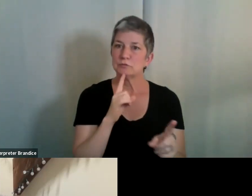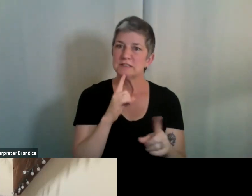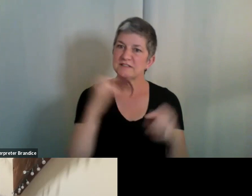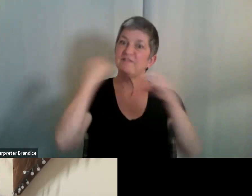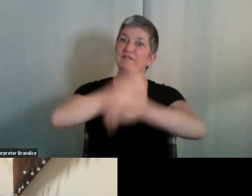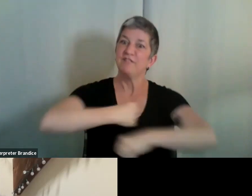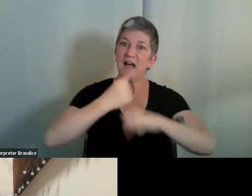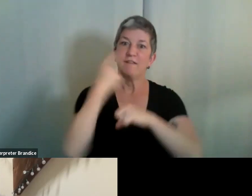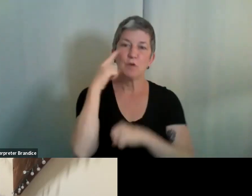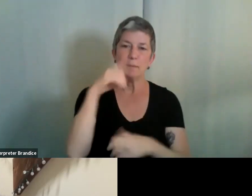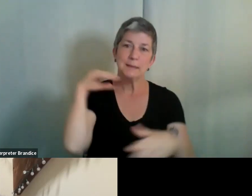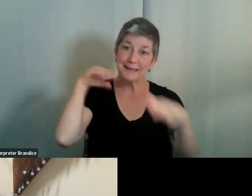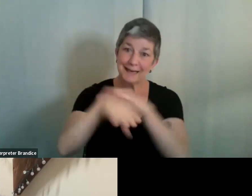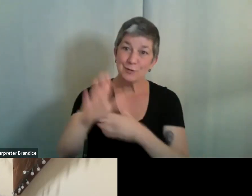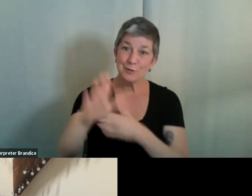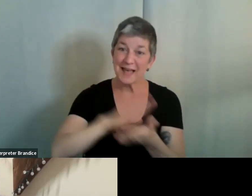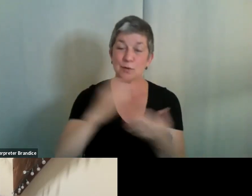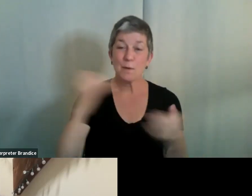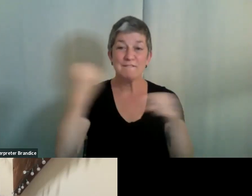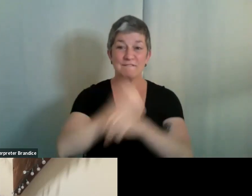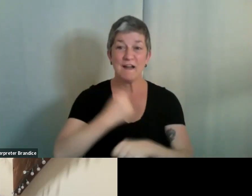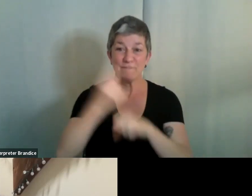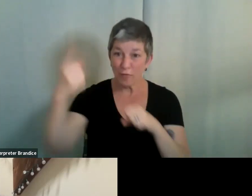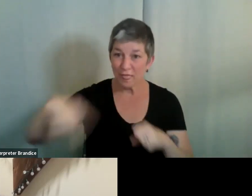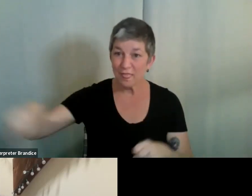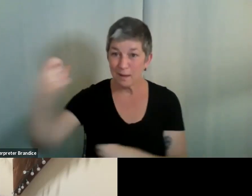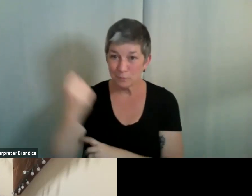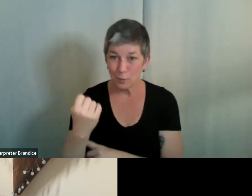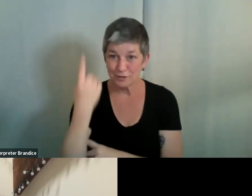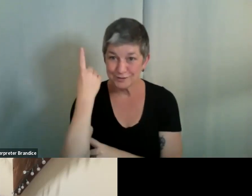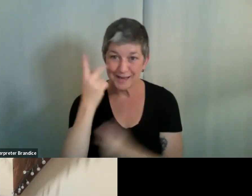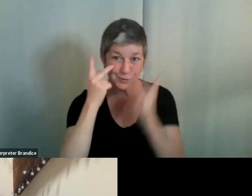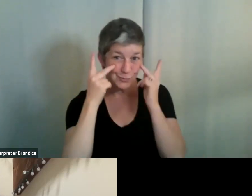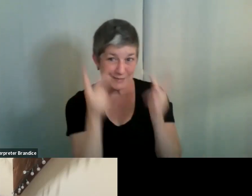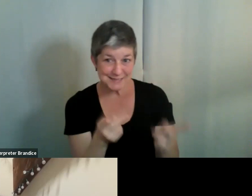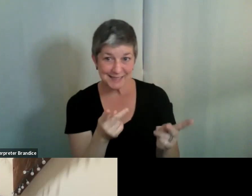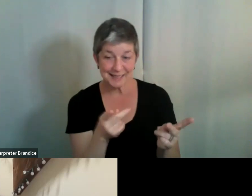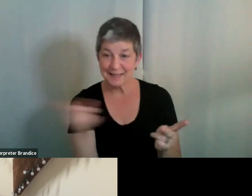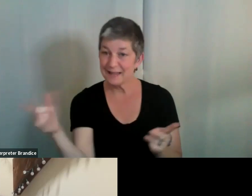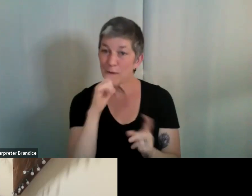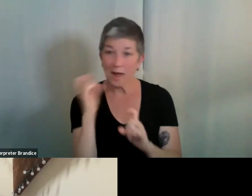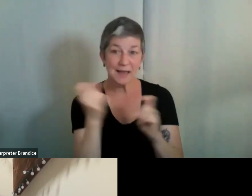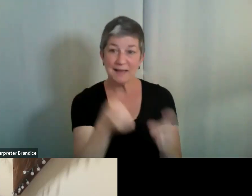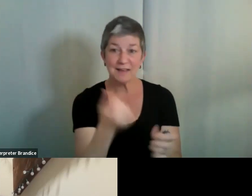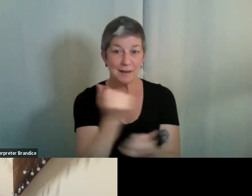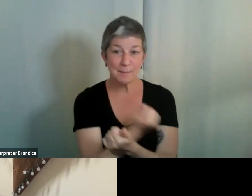to get into that school and fighting for them to understand and to see that they didn't give him everything in order to